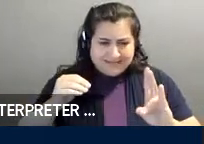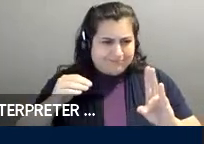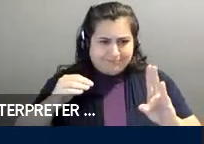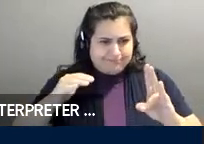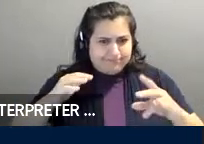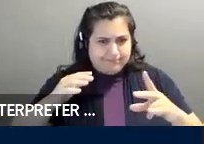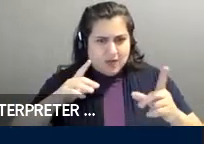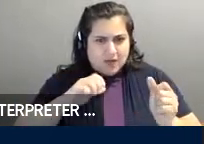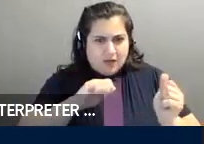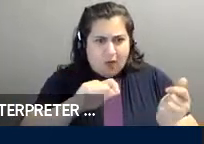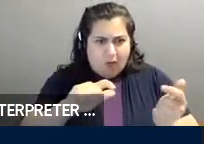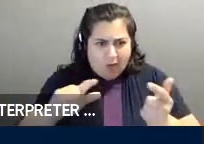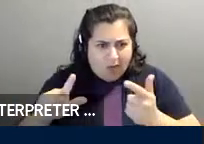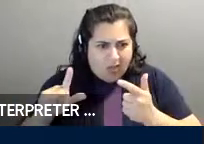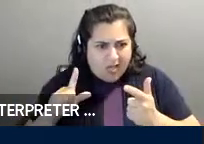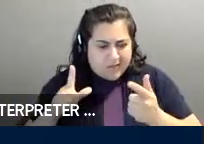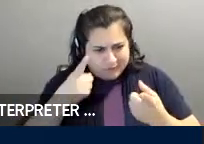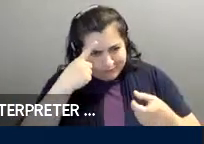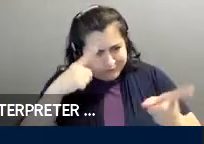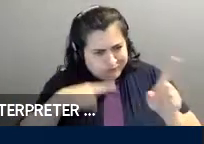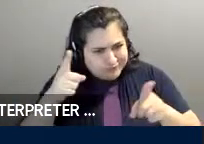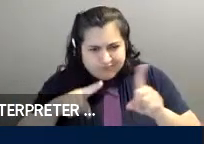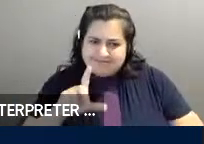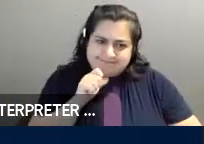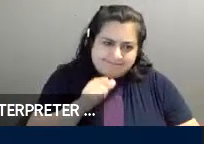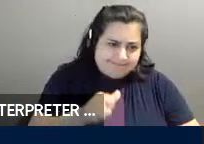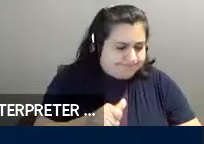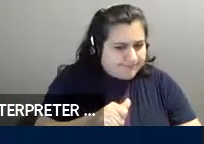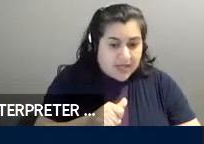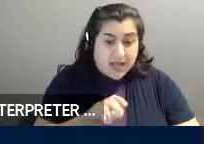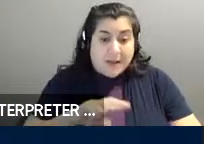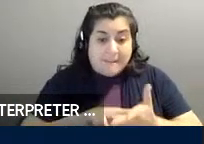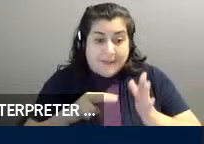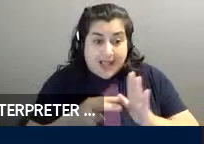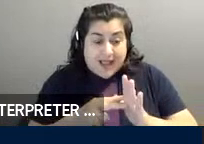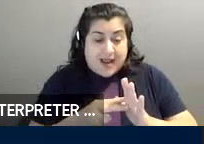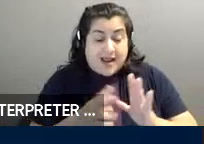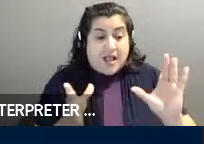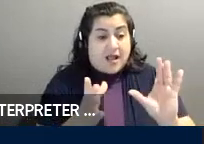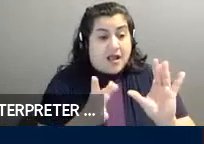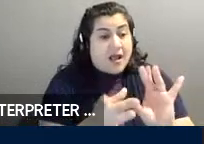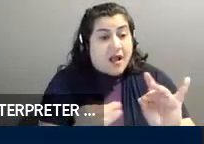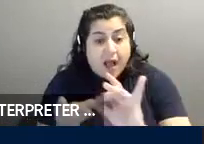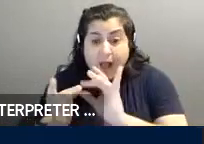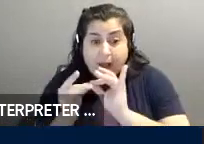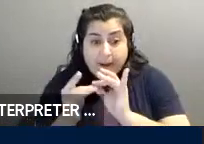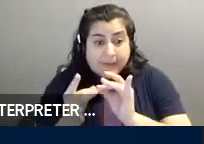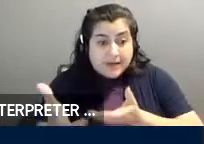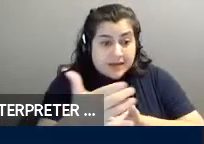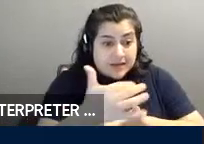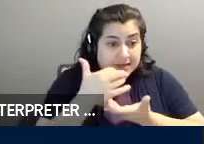And really the public comments and the advisory, they were really divided on that issue.